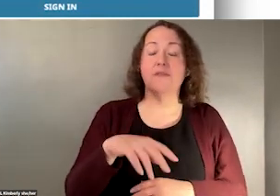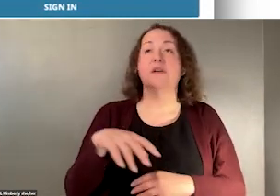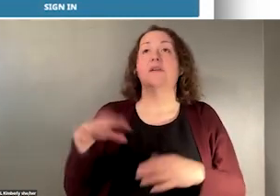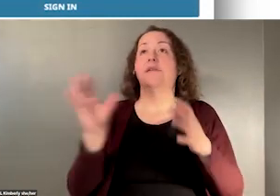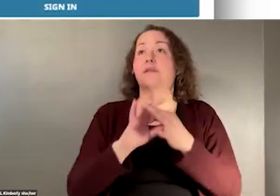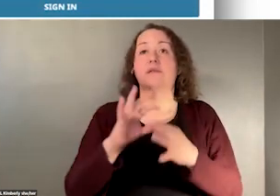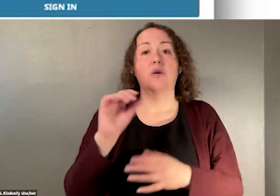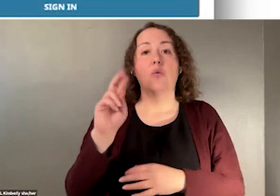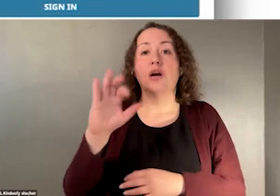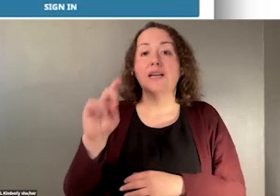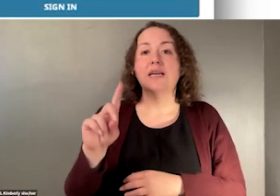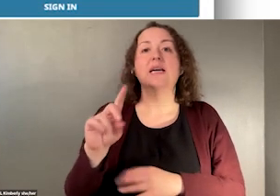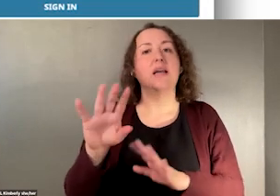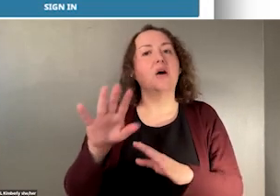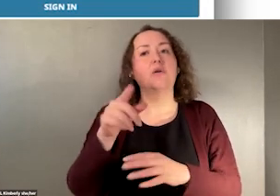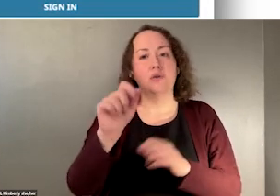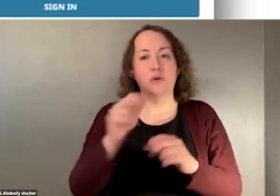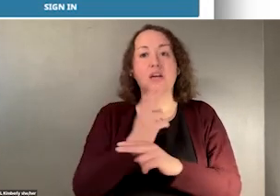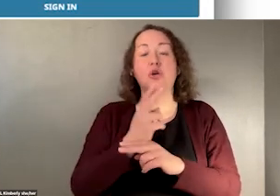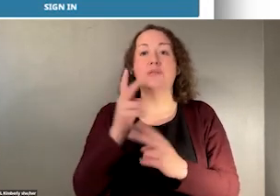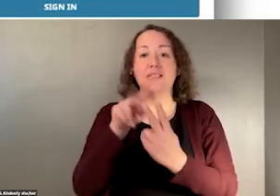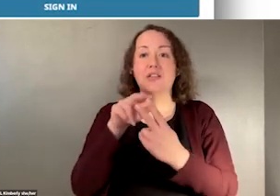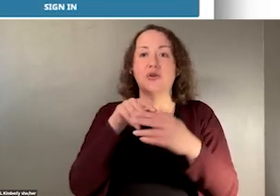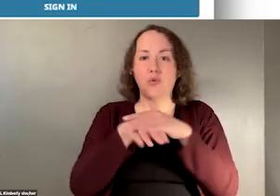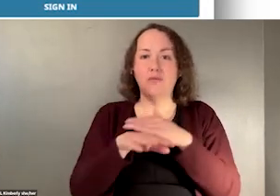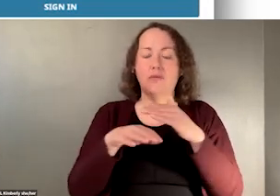You can use either of those new doors to access your information.